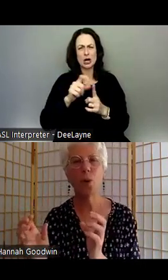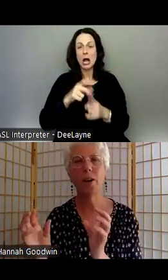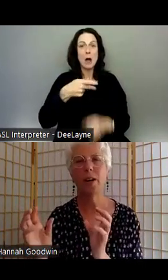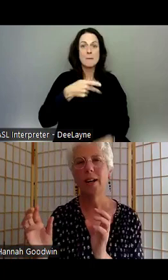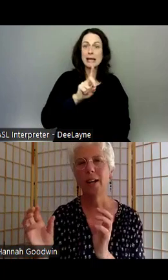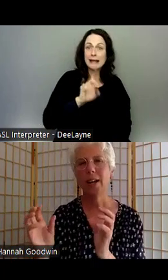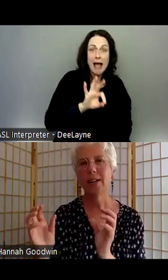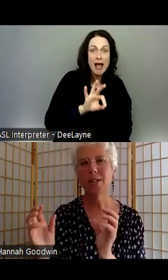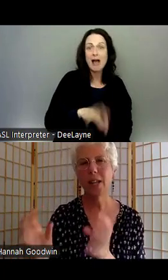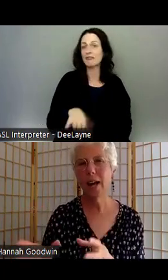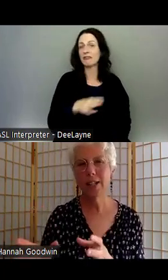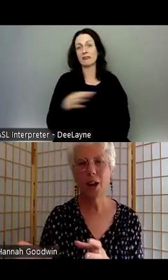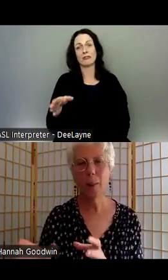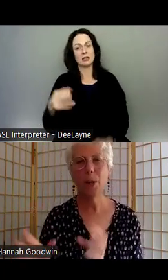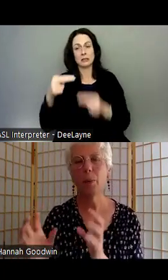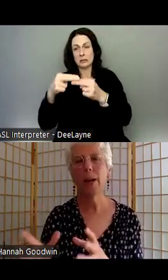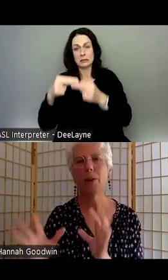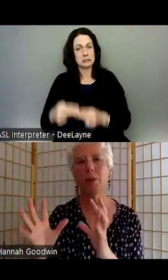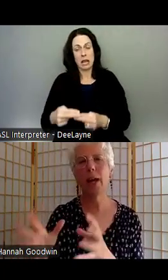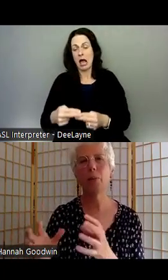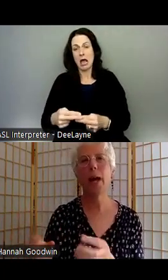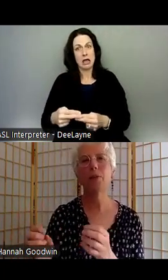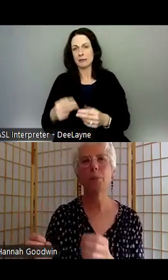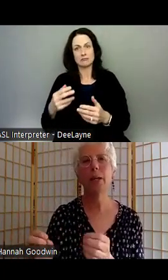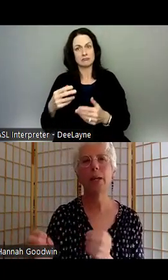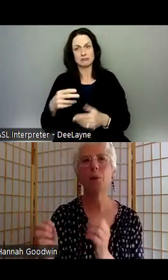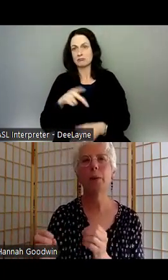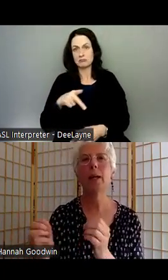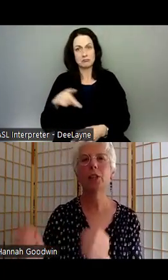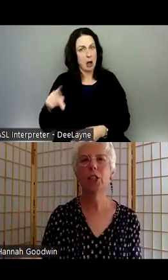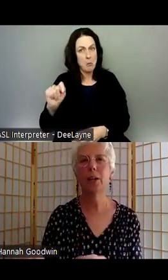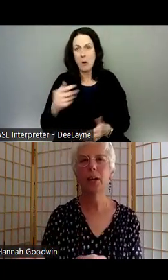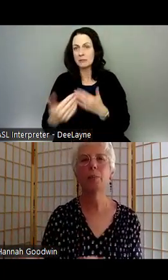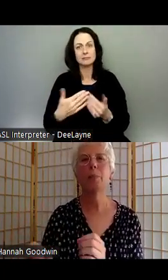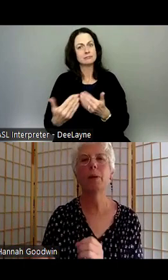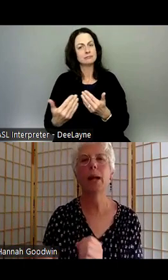or a slide copy or whatever, that would have to be, if you're planning on sharing it with people,